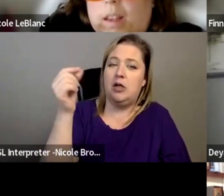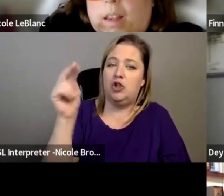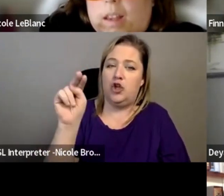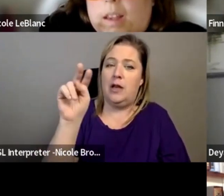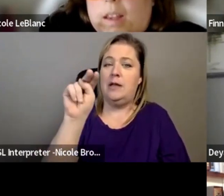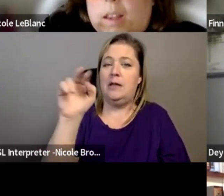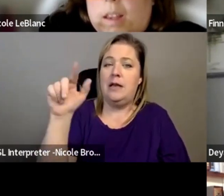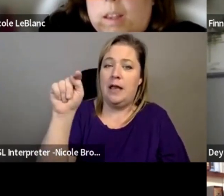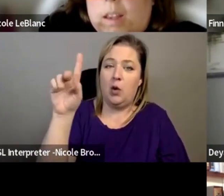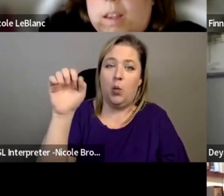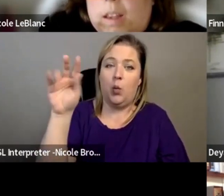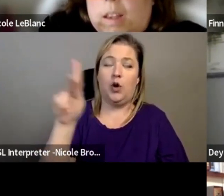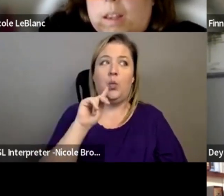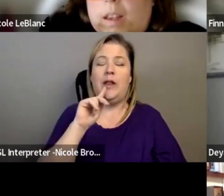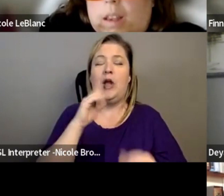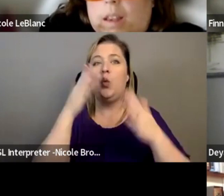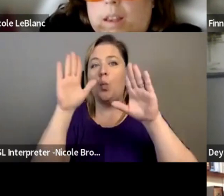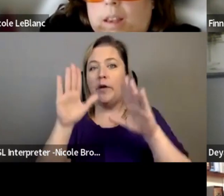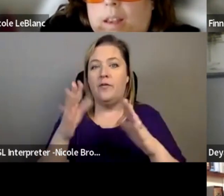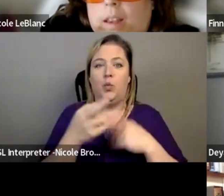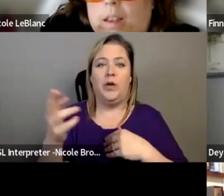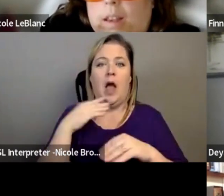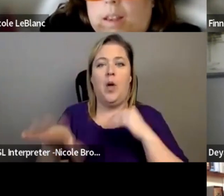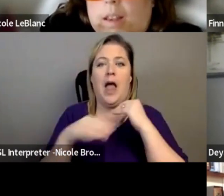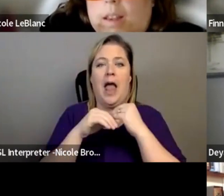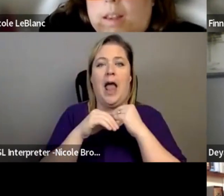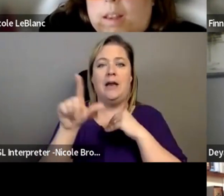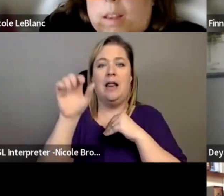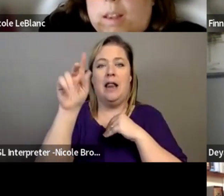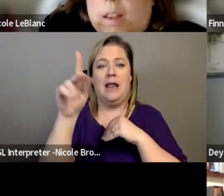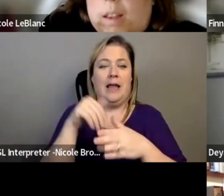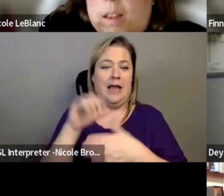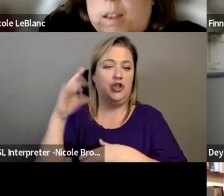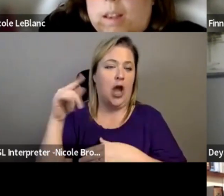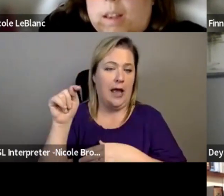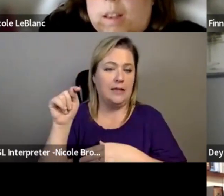a fantastic resource. And I will put their link in the chat. But